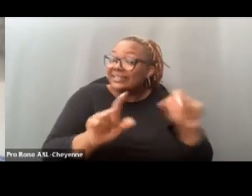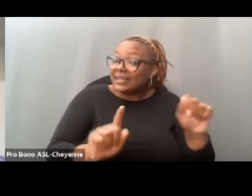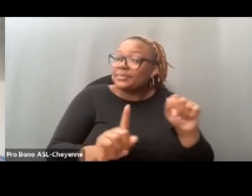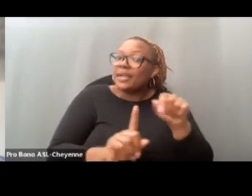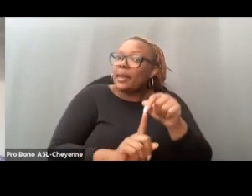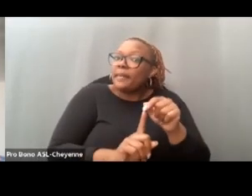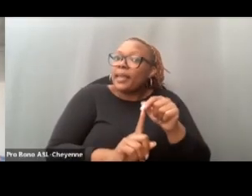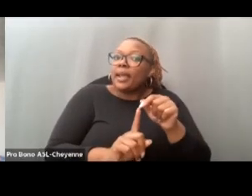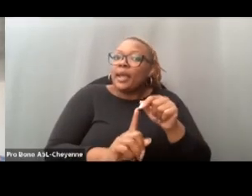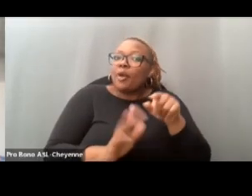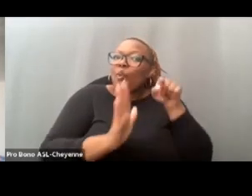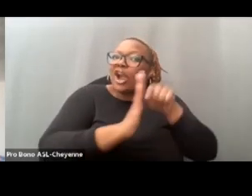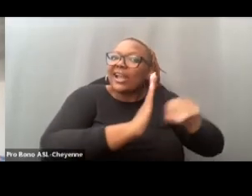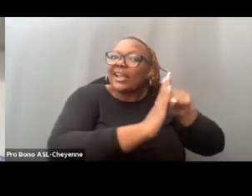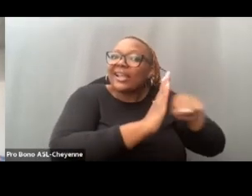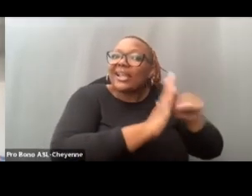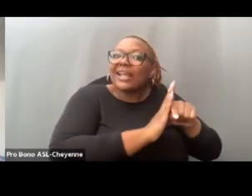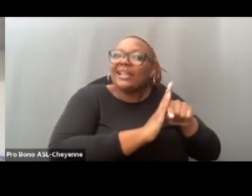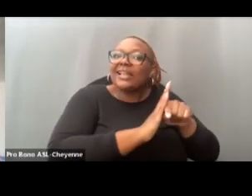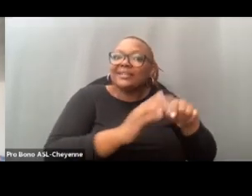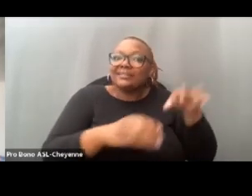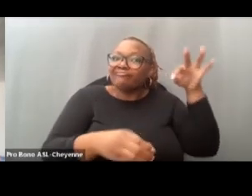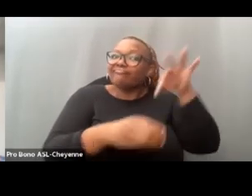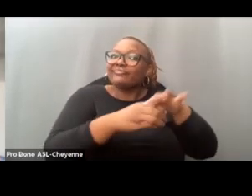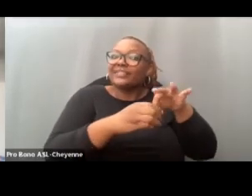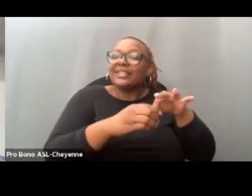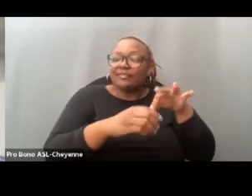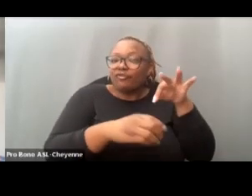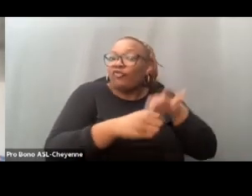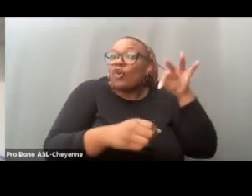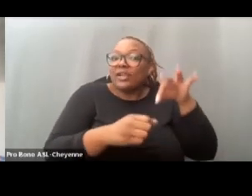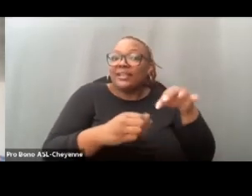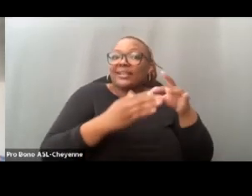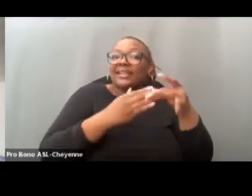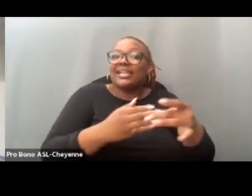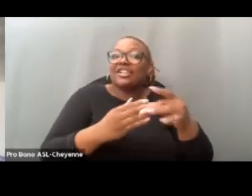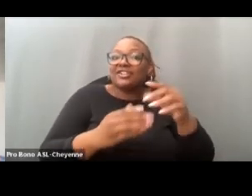assassinating elected leaders in Africa and Central America.